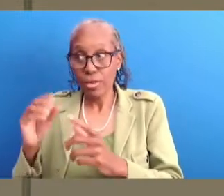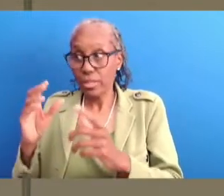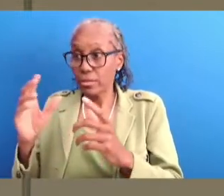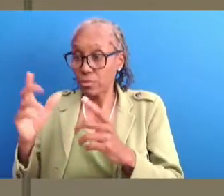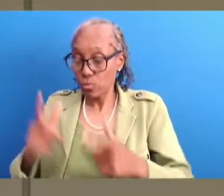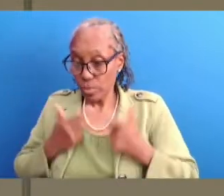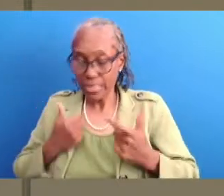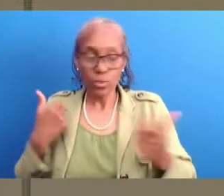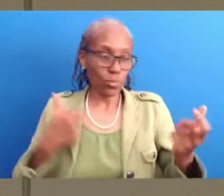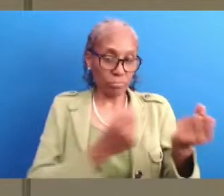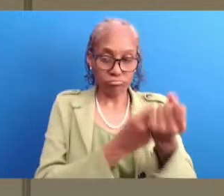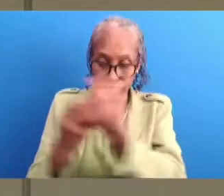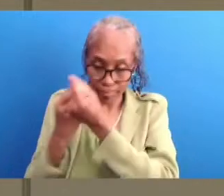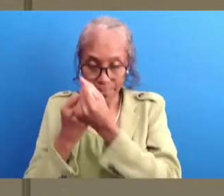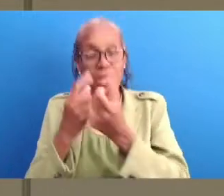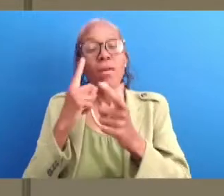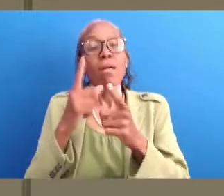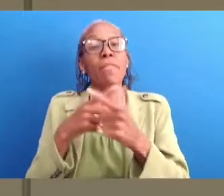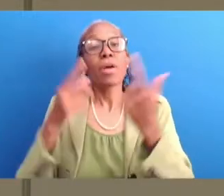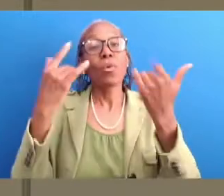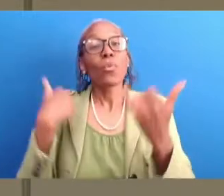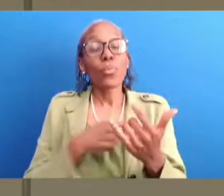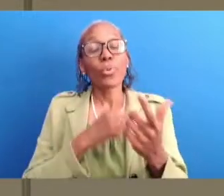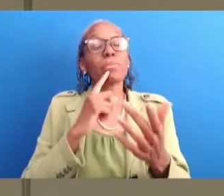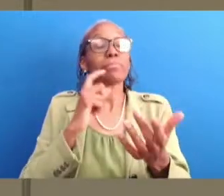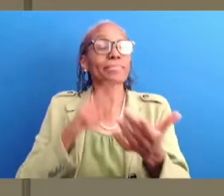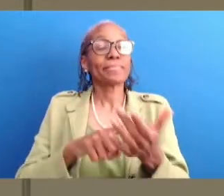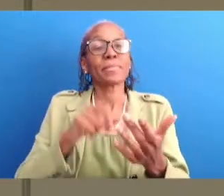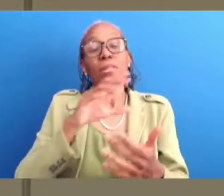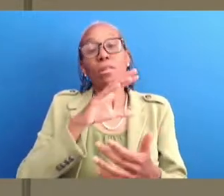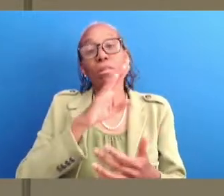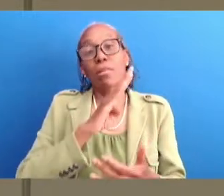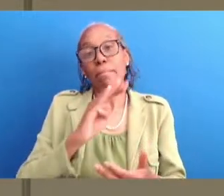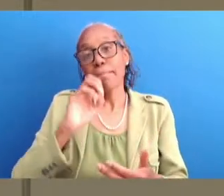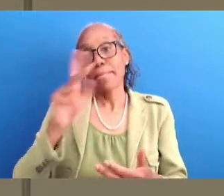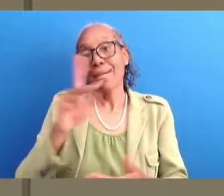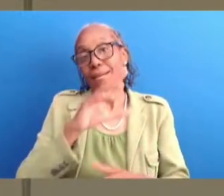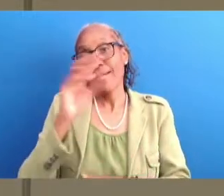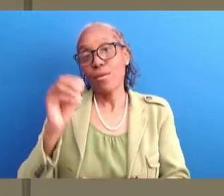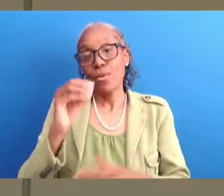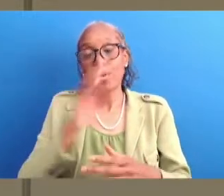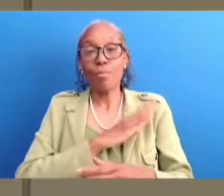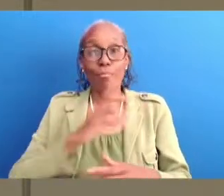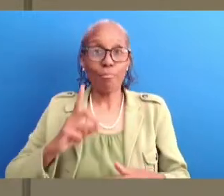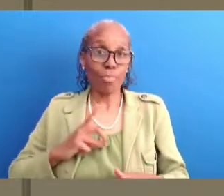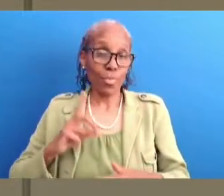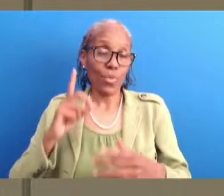UNITY AMONG ALL MECKLENBURG COUNTY'S RESIDENTS.